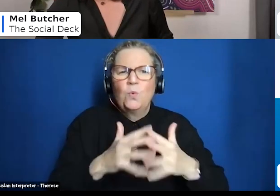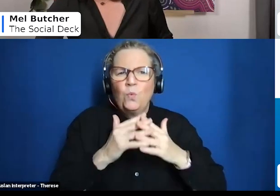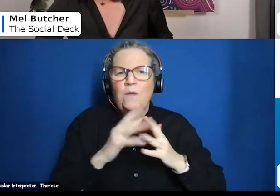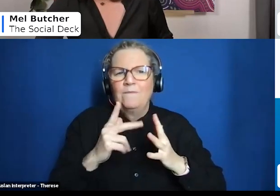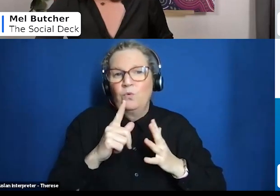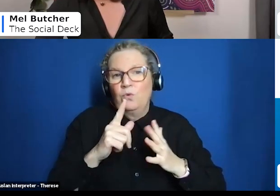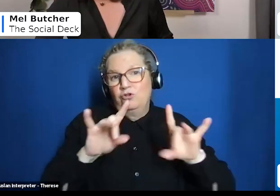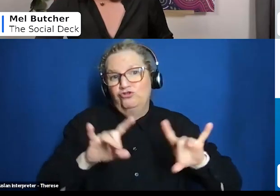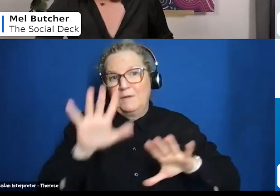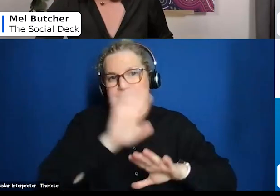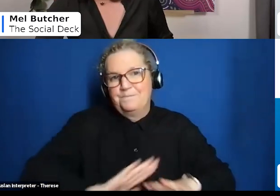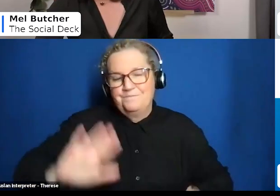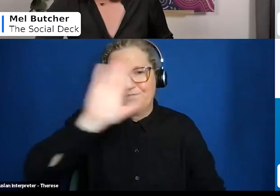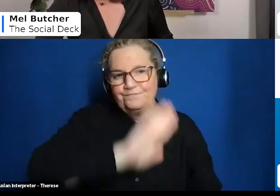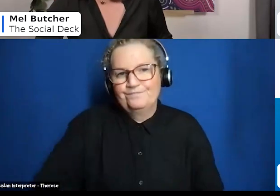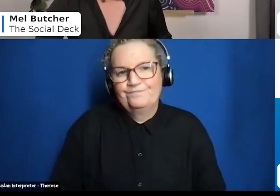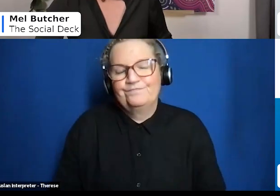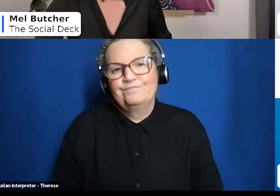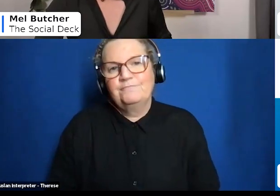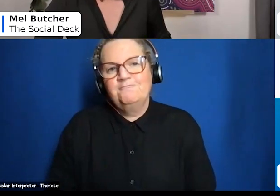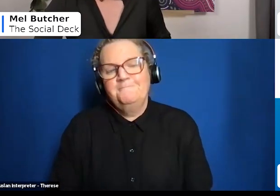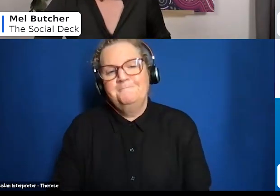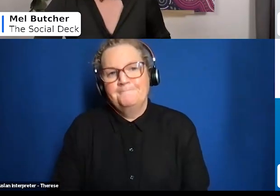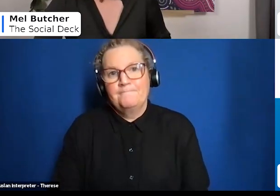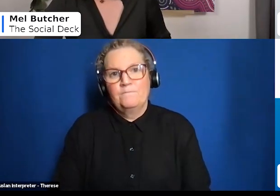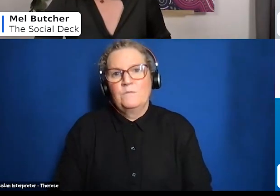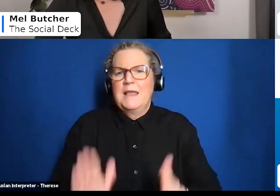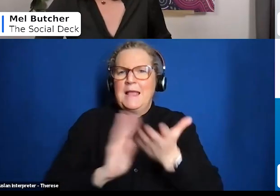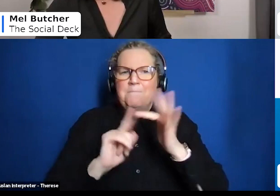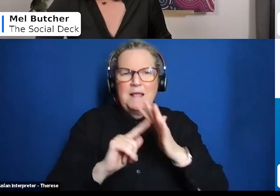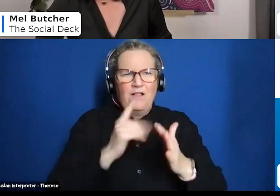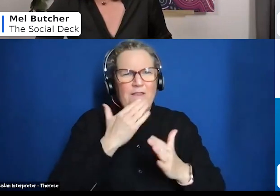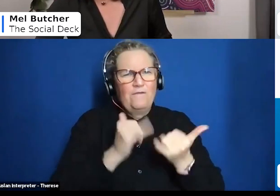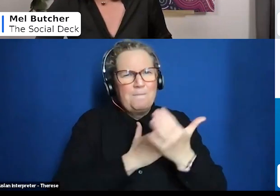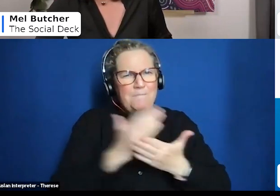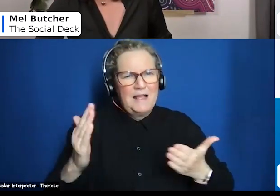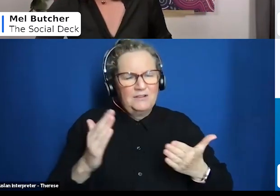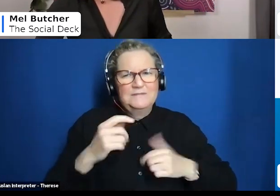Thank you very much. That's all we have time for in this section for questions.